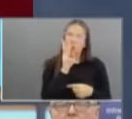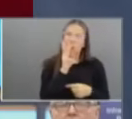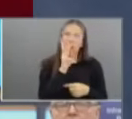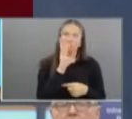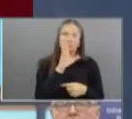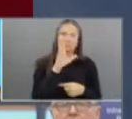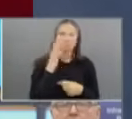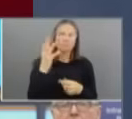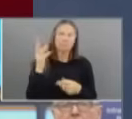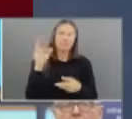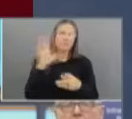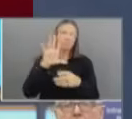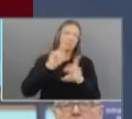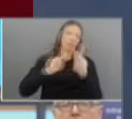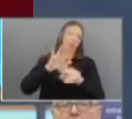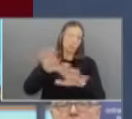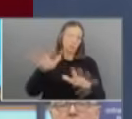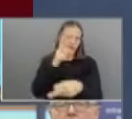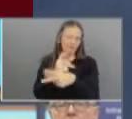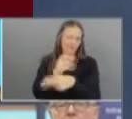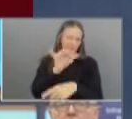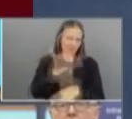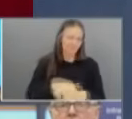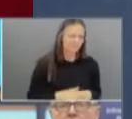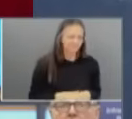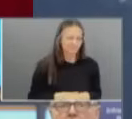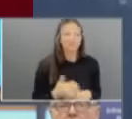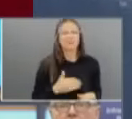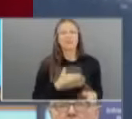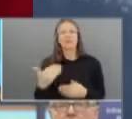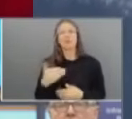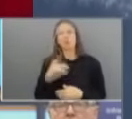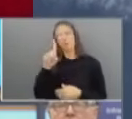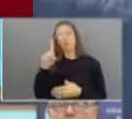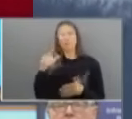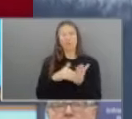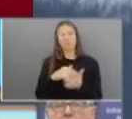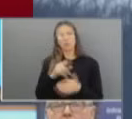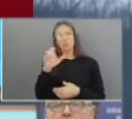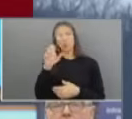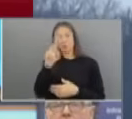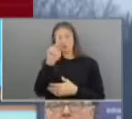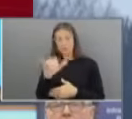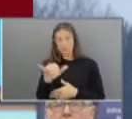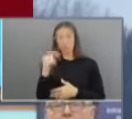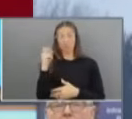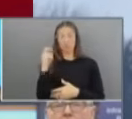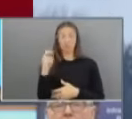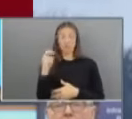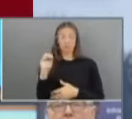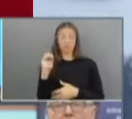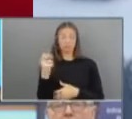SO A GREAT JOB TO OUR WATER AND WASTEWATER UTILITIES OF KEEPING THAT SERVICE RUNNING.